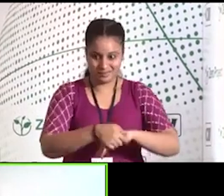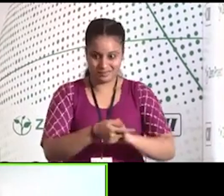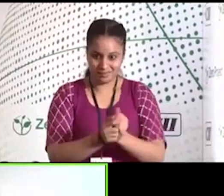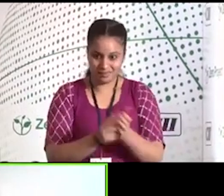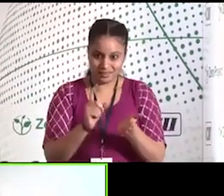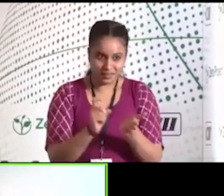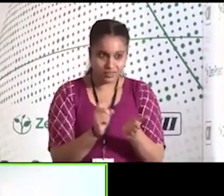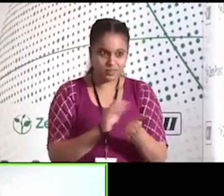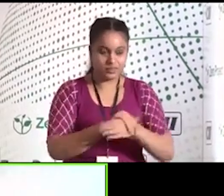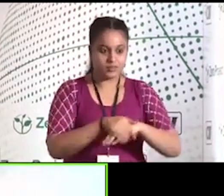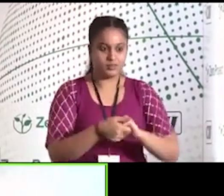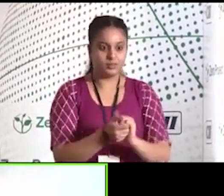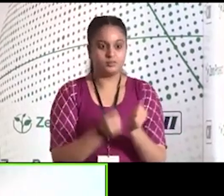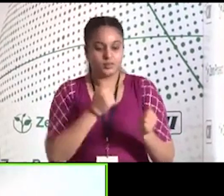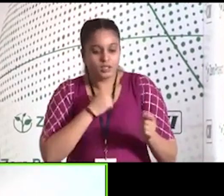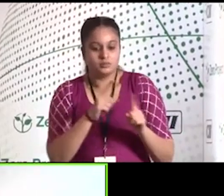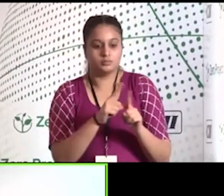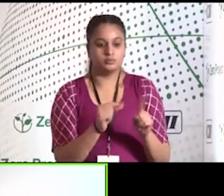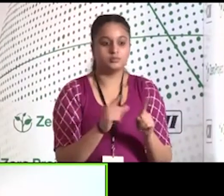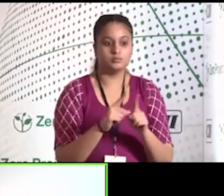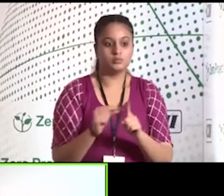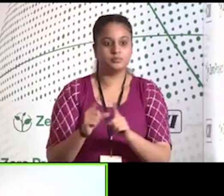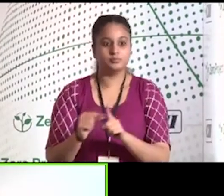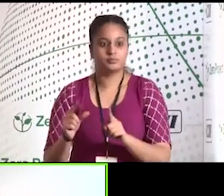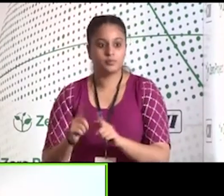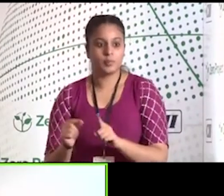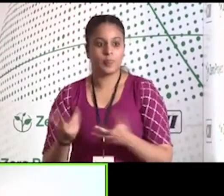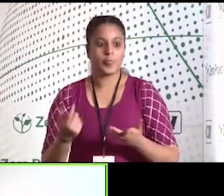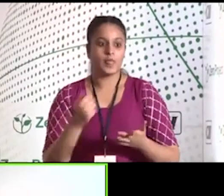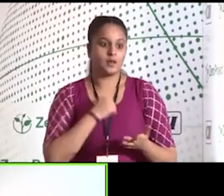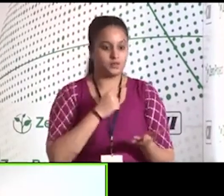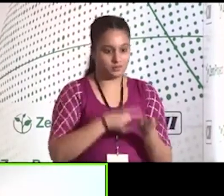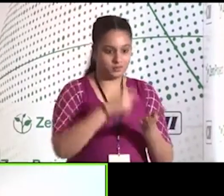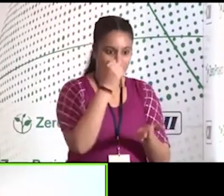I will do that because I have a daughter in registration through sales program